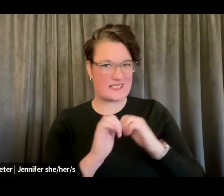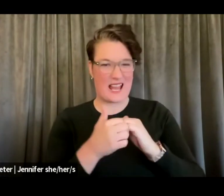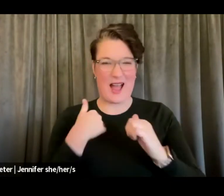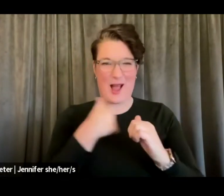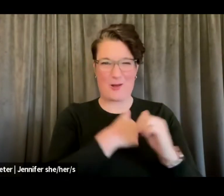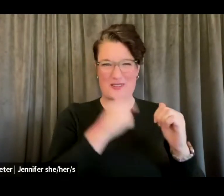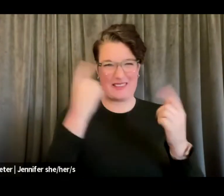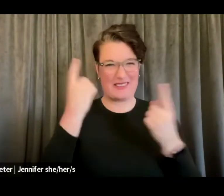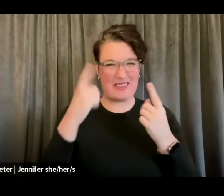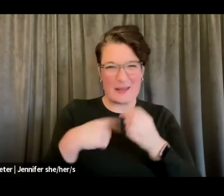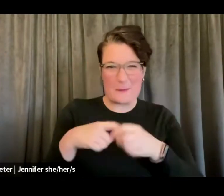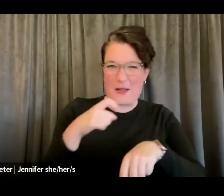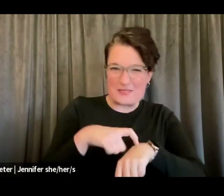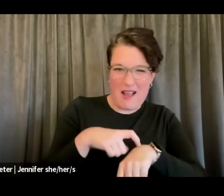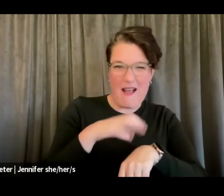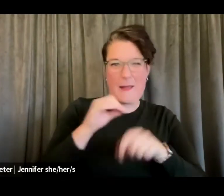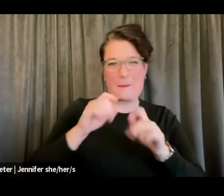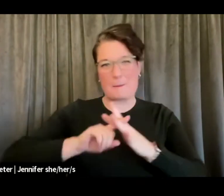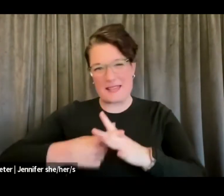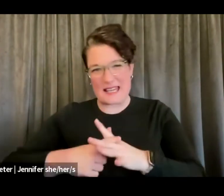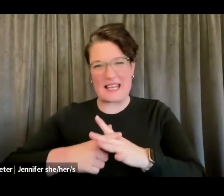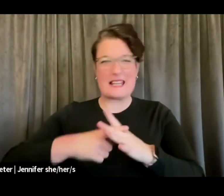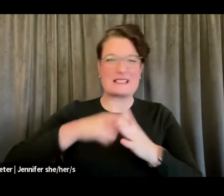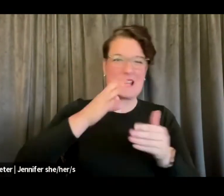relate to time and beginnings and endings.